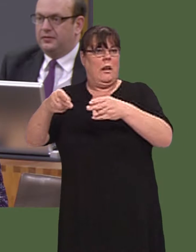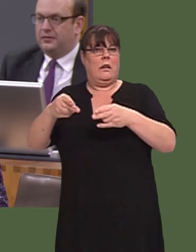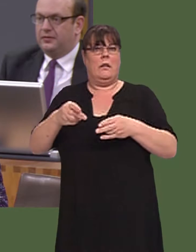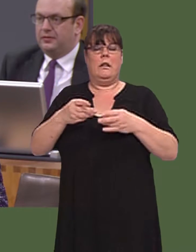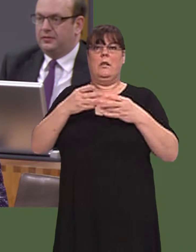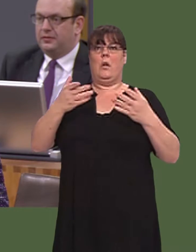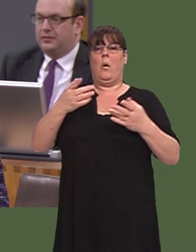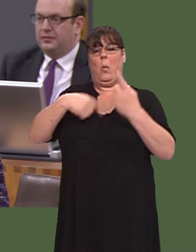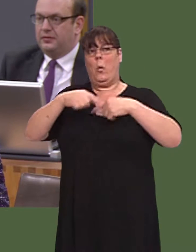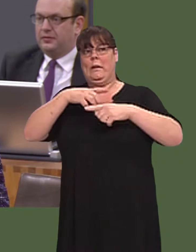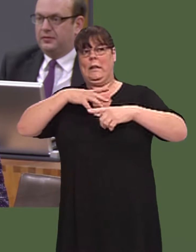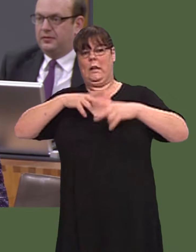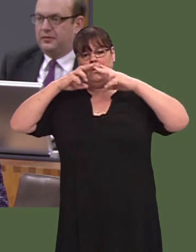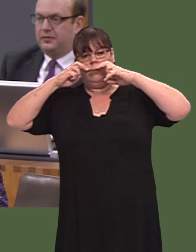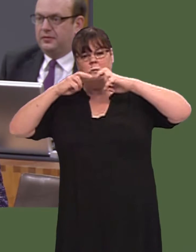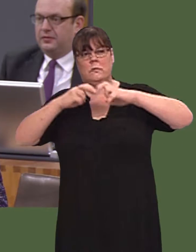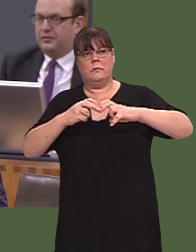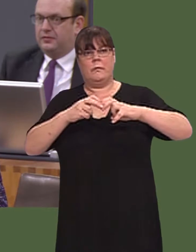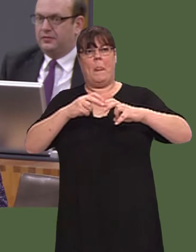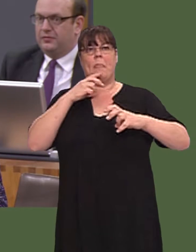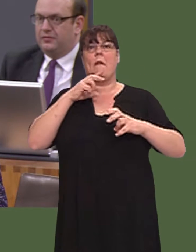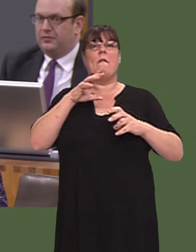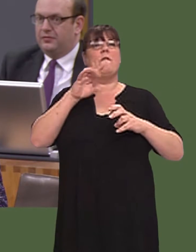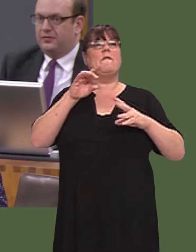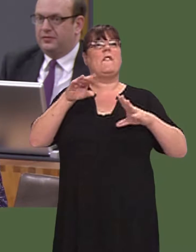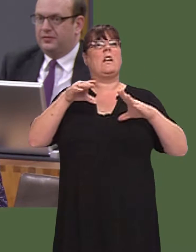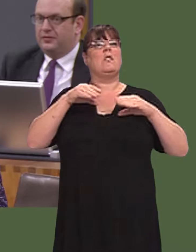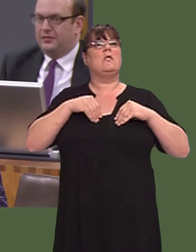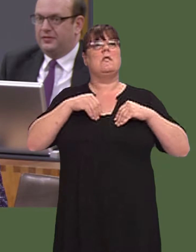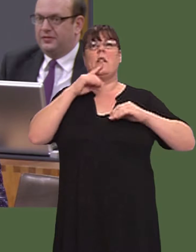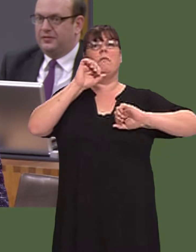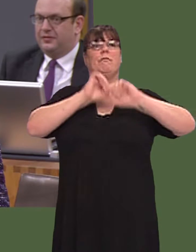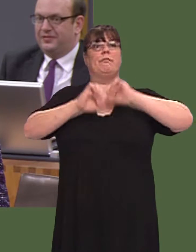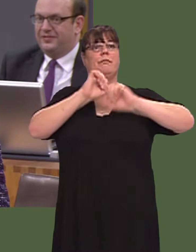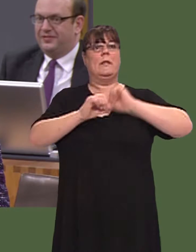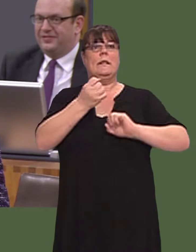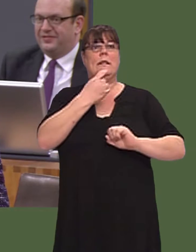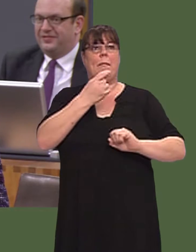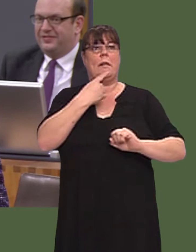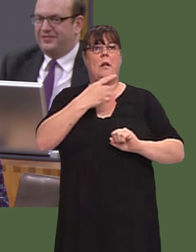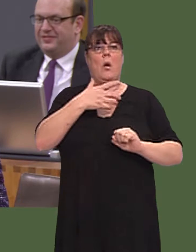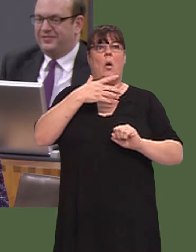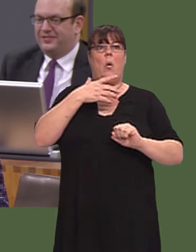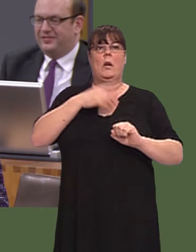The OíNeill review of antimicrobial resistance recommends an overhaul of the antibiotic research